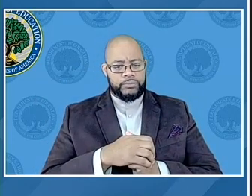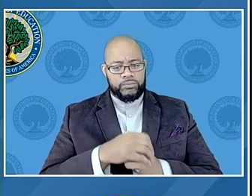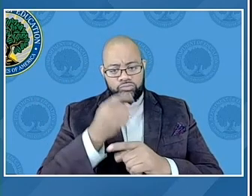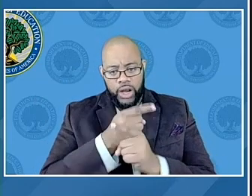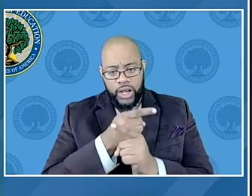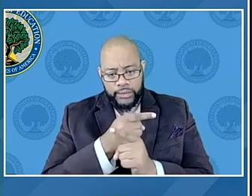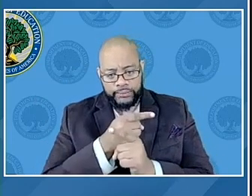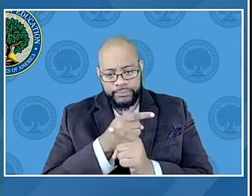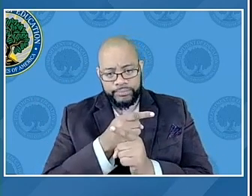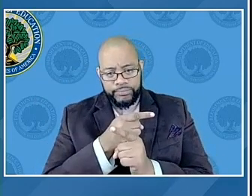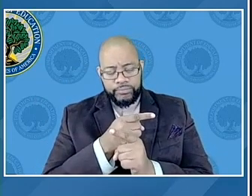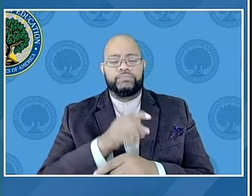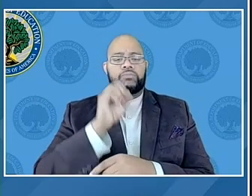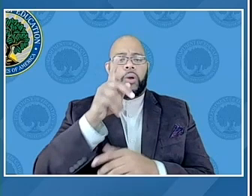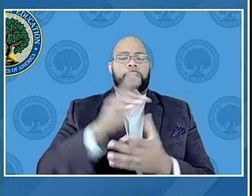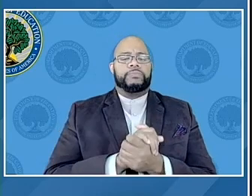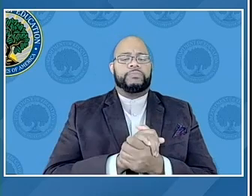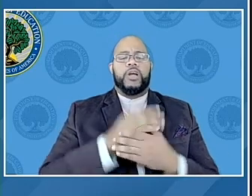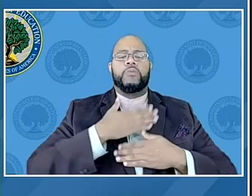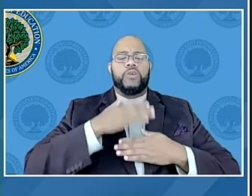Alright. Appreciate it. Vincent.